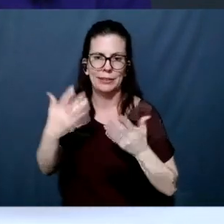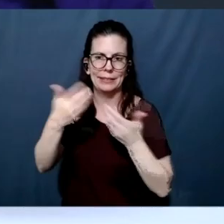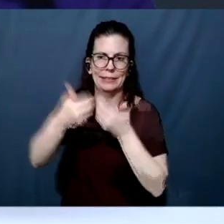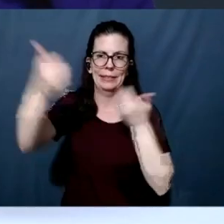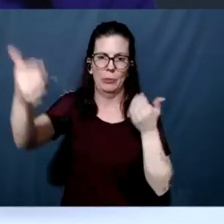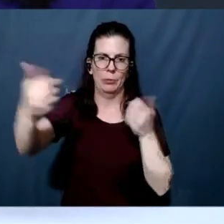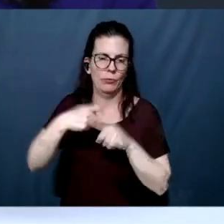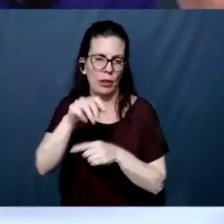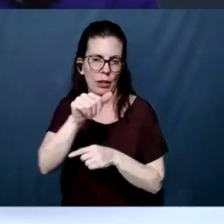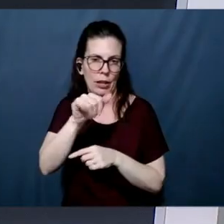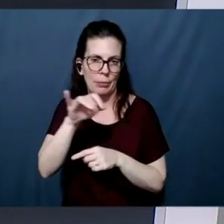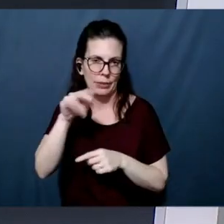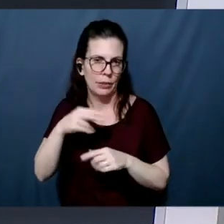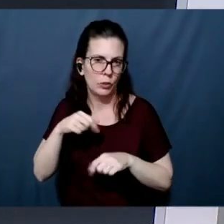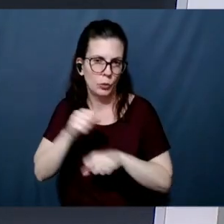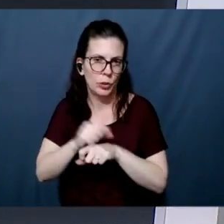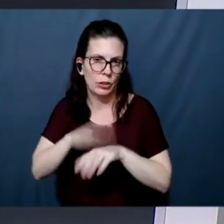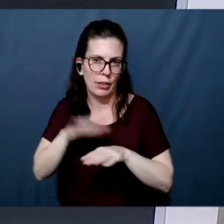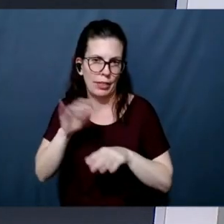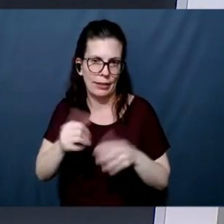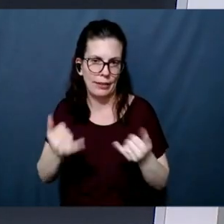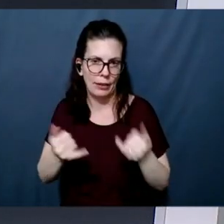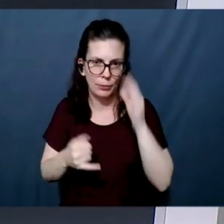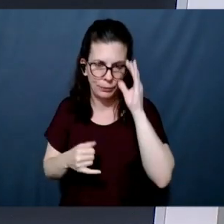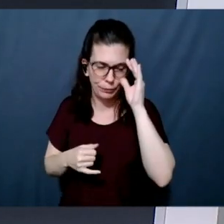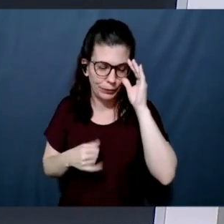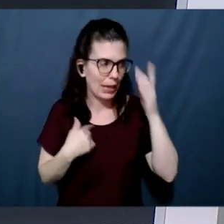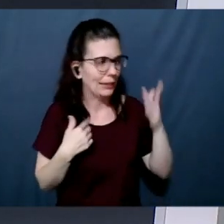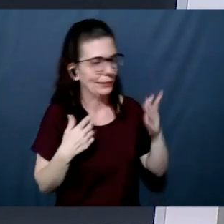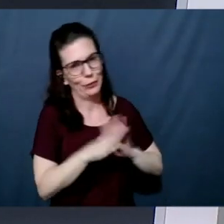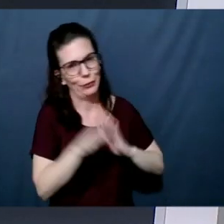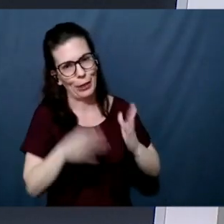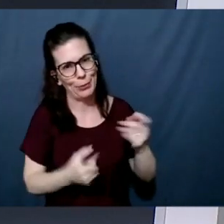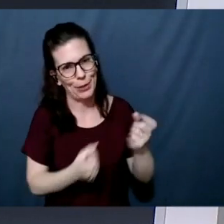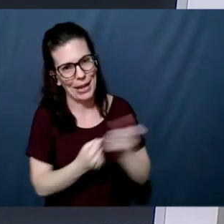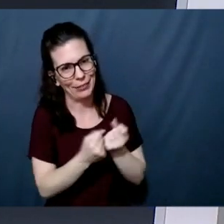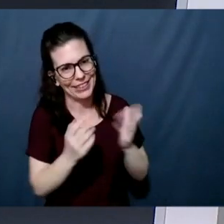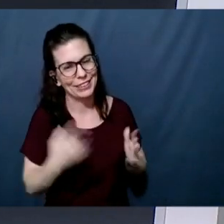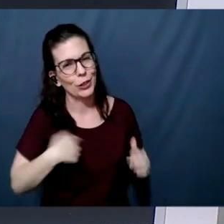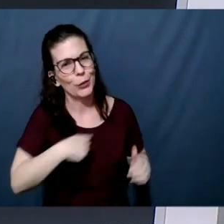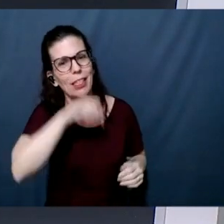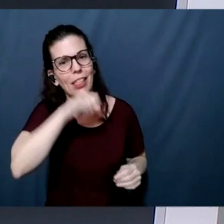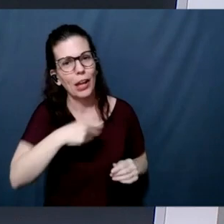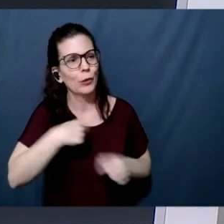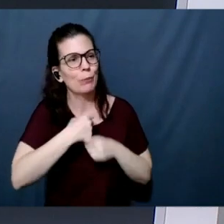That's awesome. And as developer advocates, we love when we build something at AWS that meets